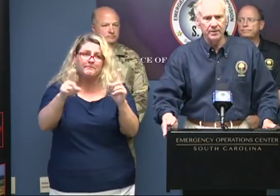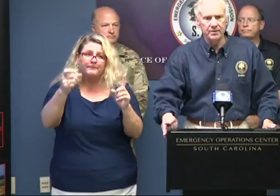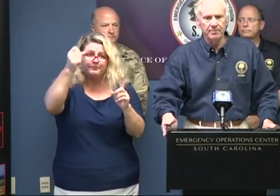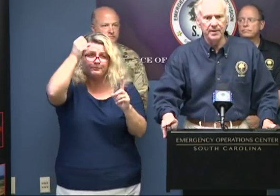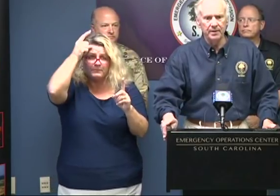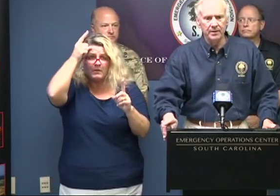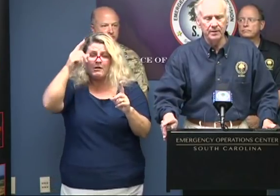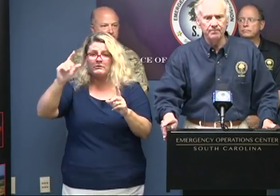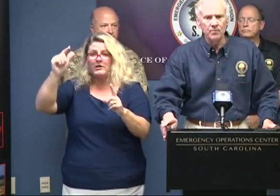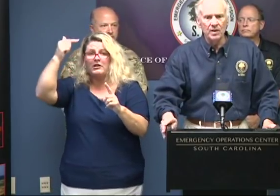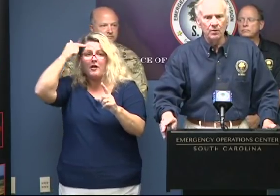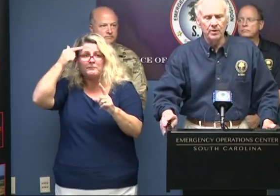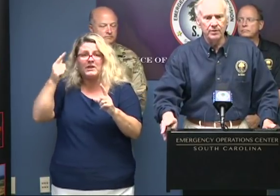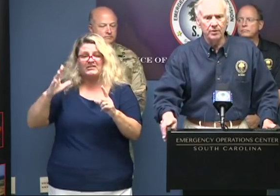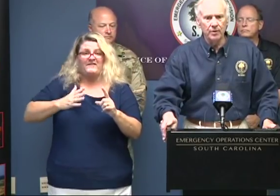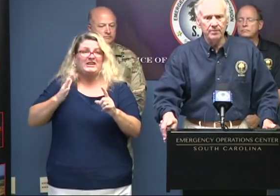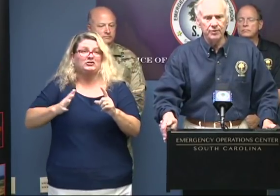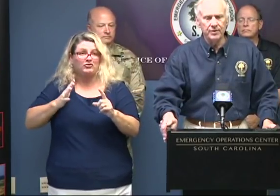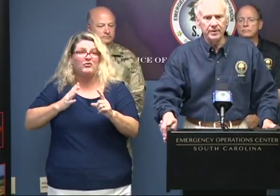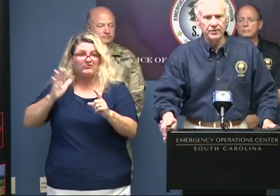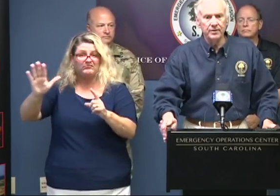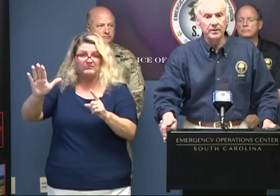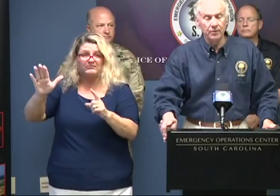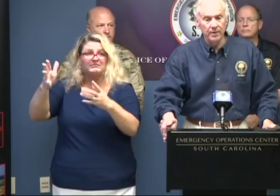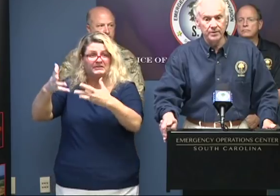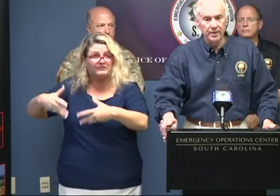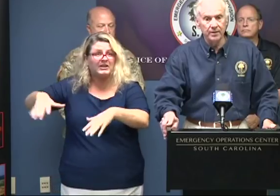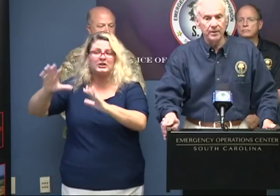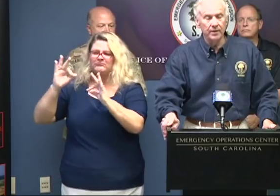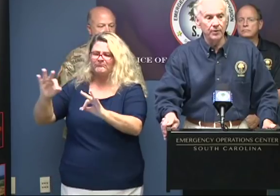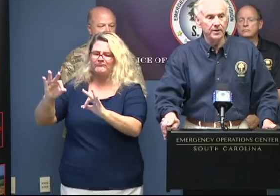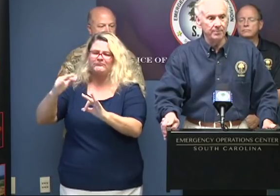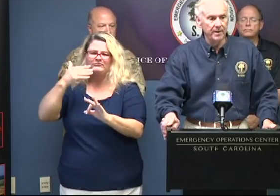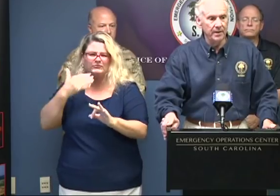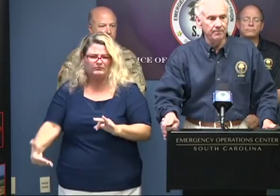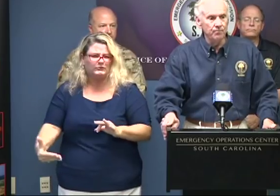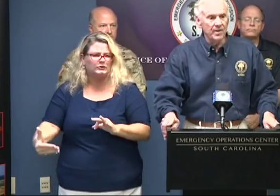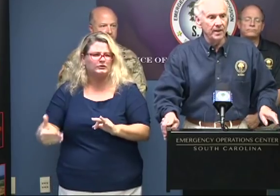of this is being done with great precision, great skill, and great speed,